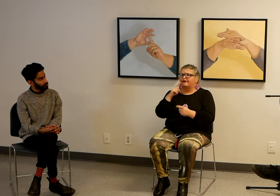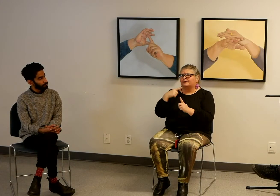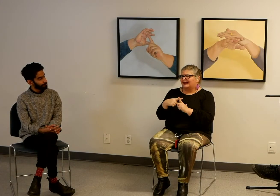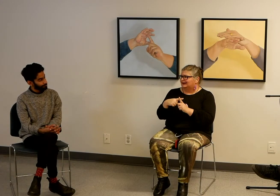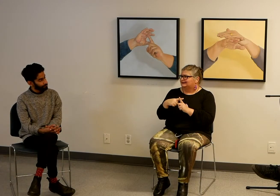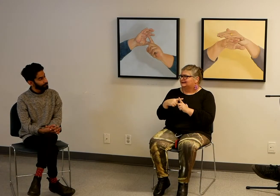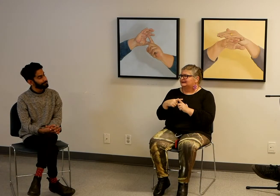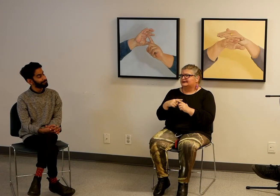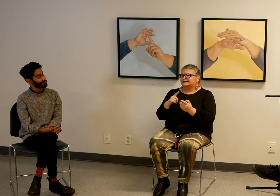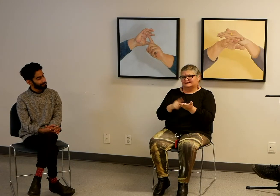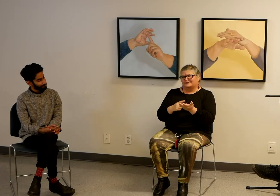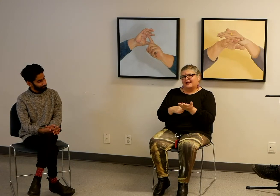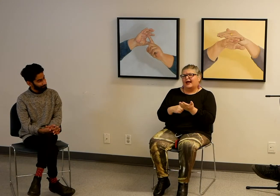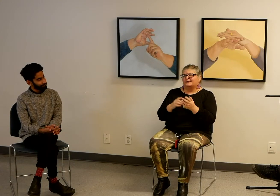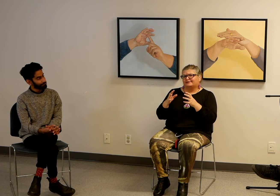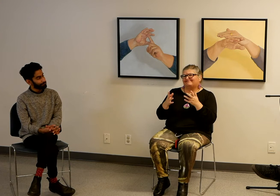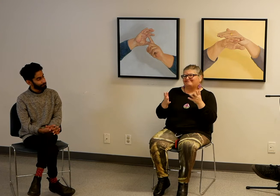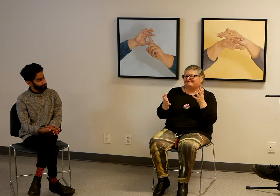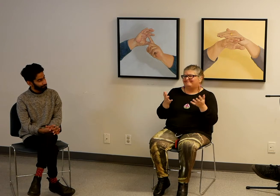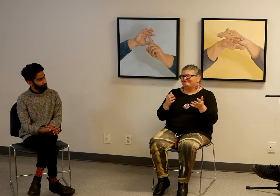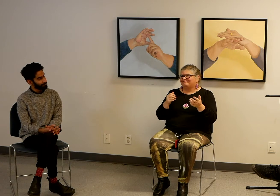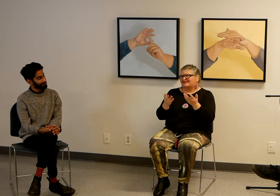So for people who are deaf, blind or deaf plus.